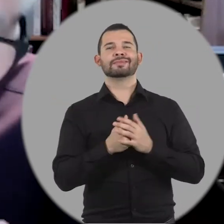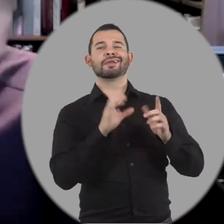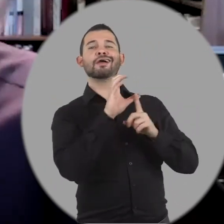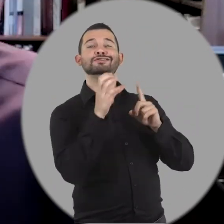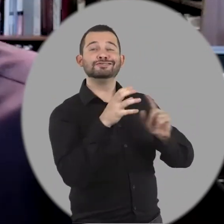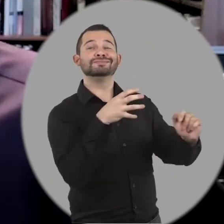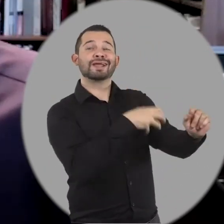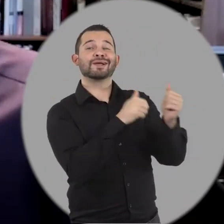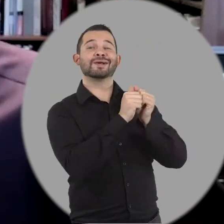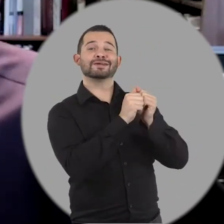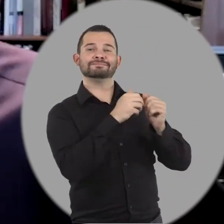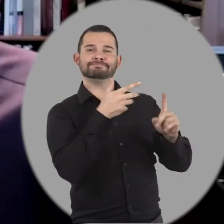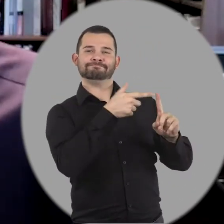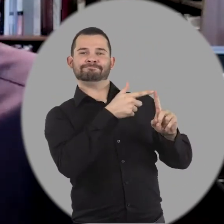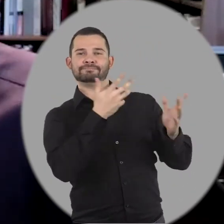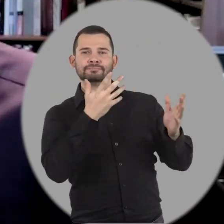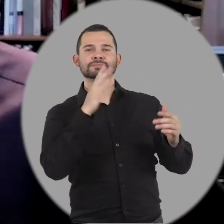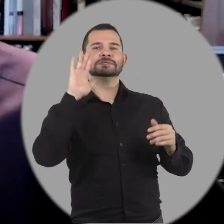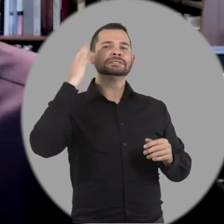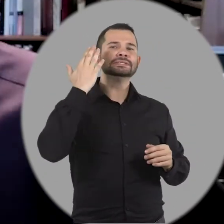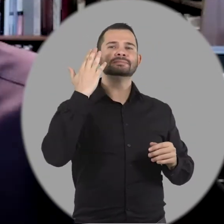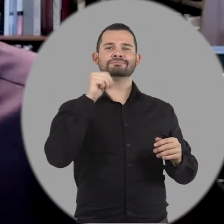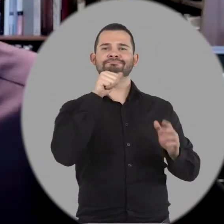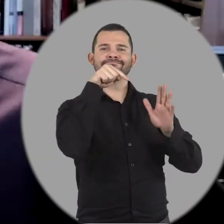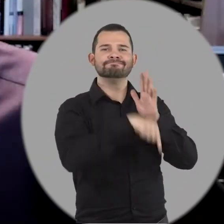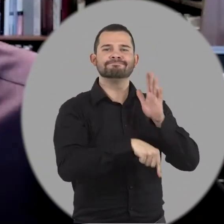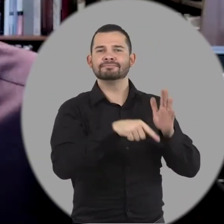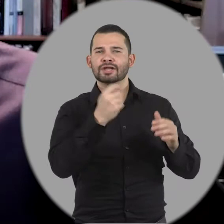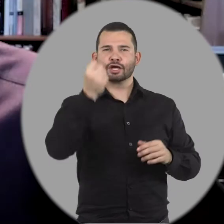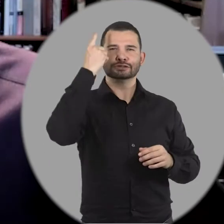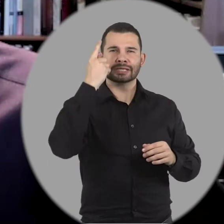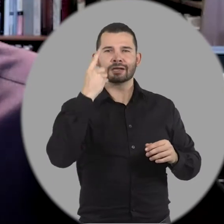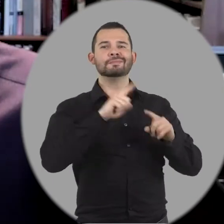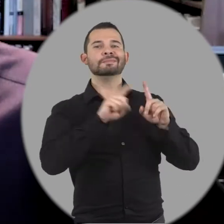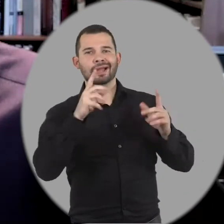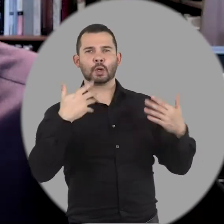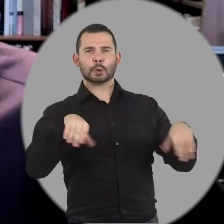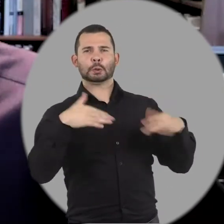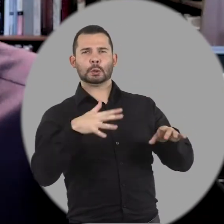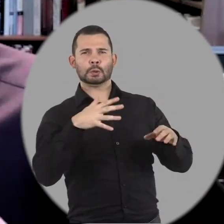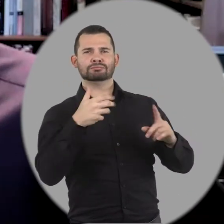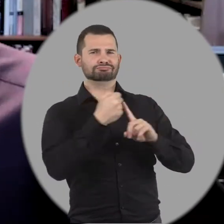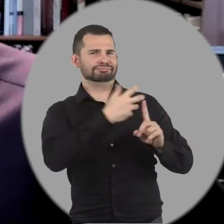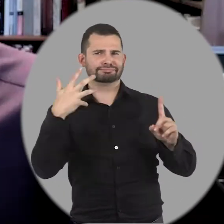contributions that people with disability have made throughout history, we would not recognize